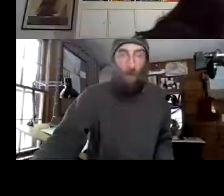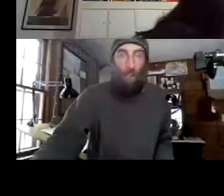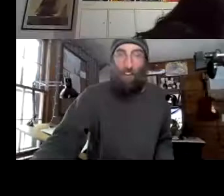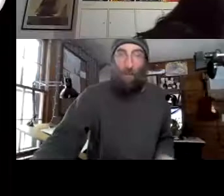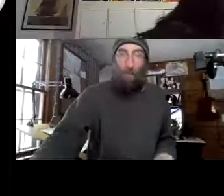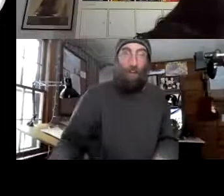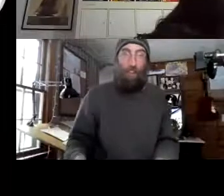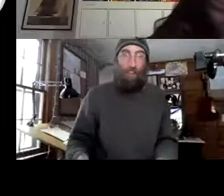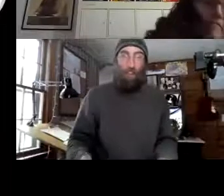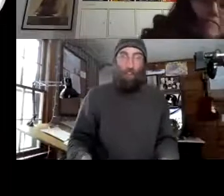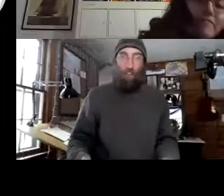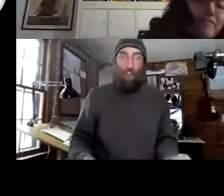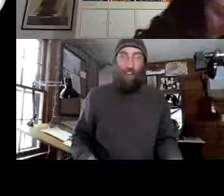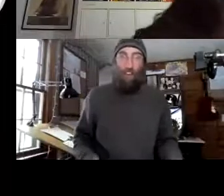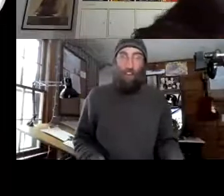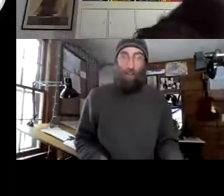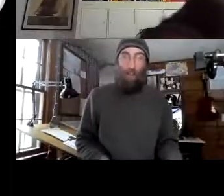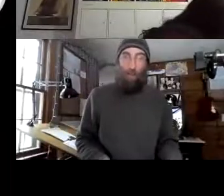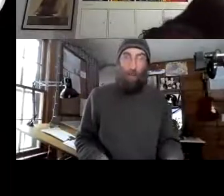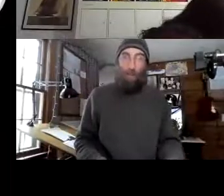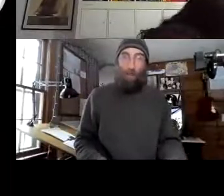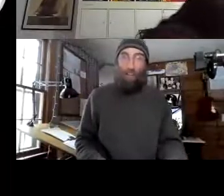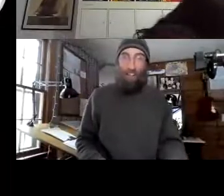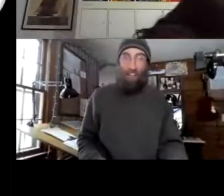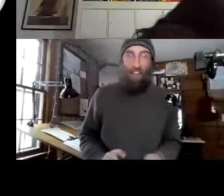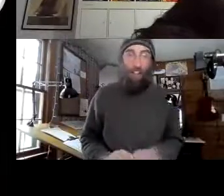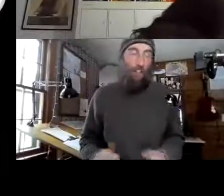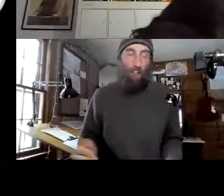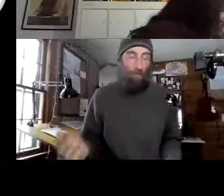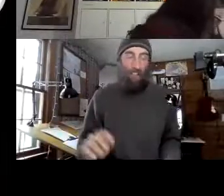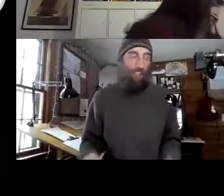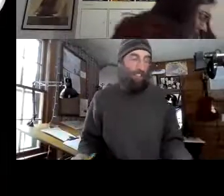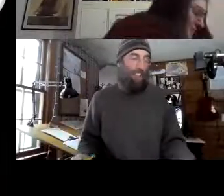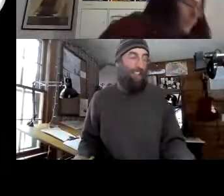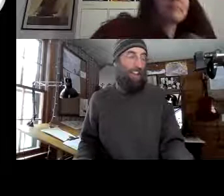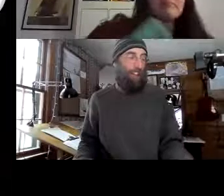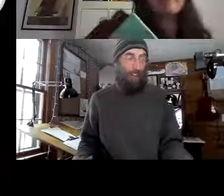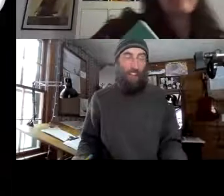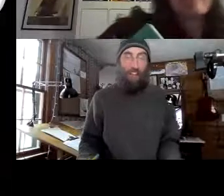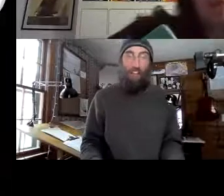over my desktop here, and you're looking down at a piece of paper on my desk. And you can-- this is, this is nothing fancy,